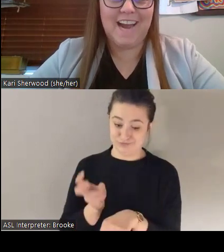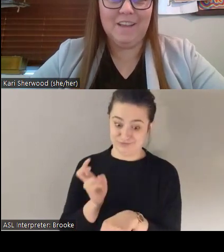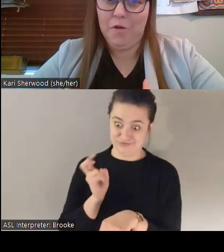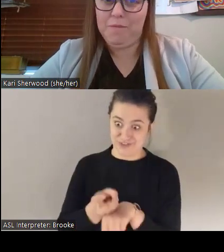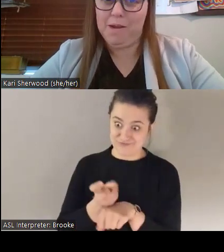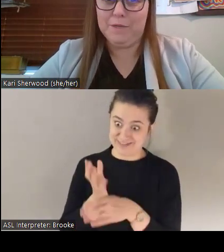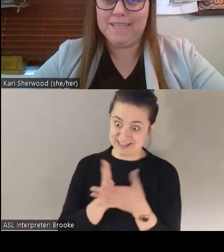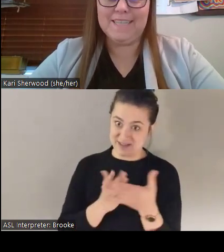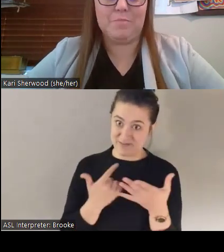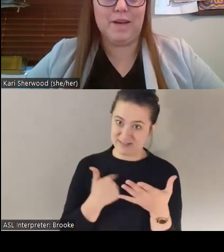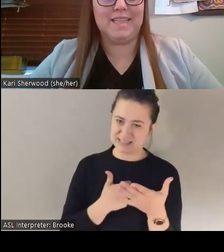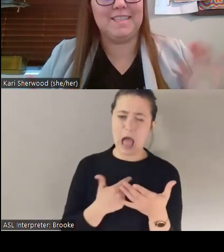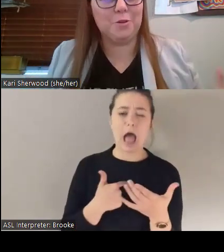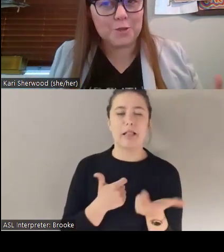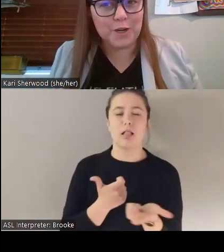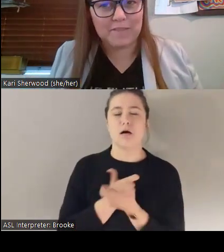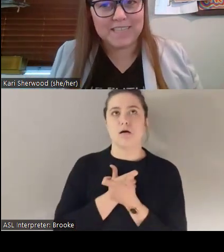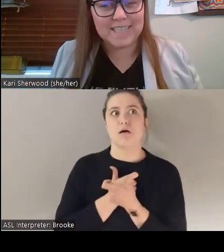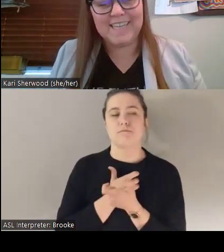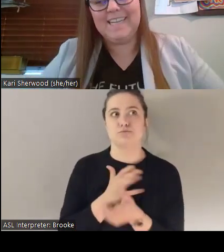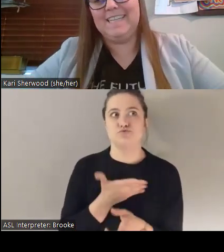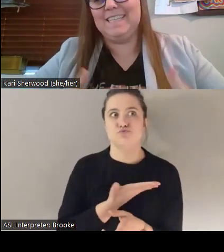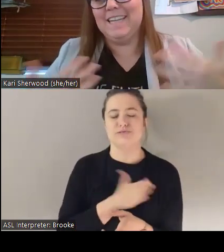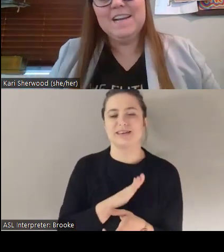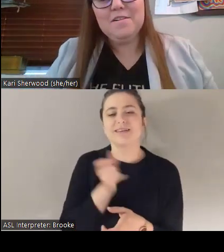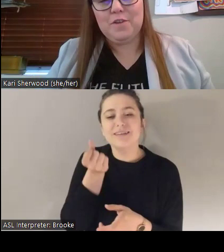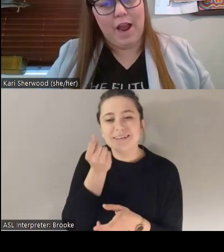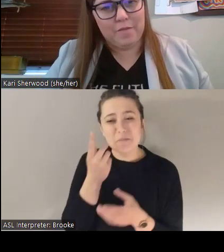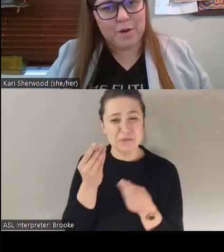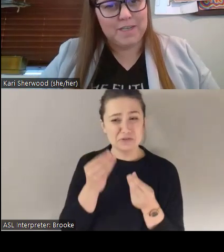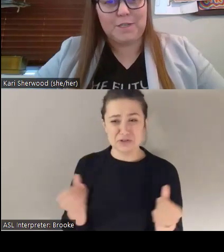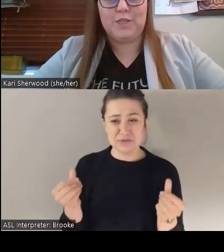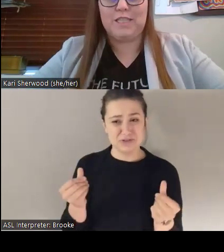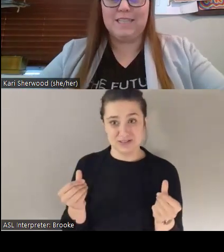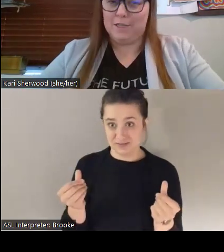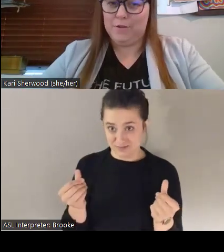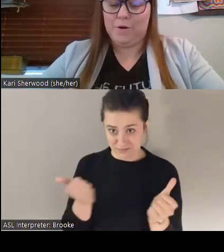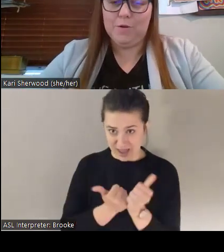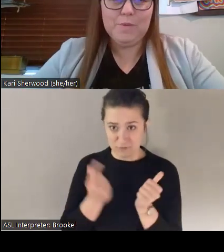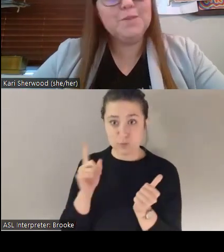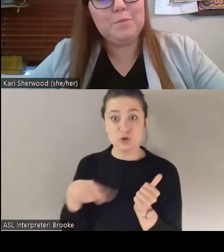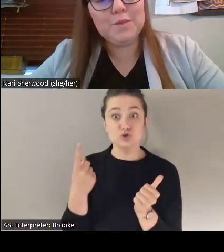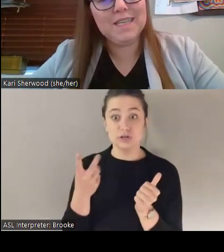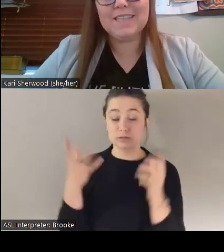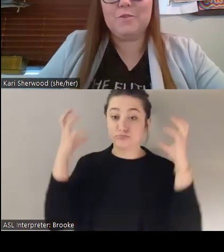I love my music, but the solution obviously is for everyone to just listen to their own music through